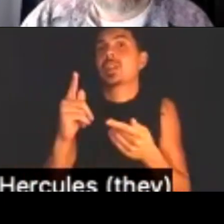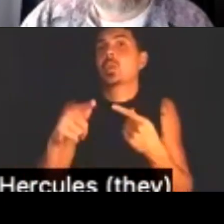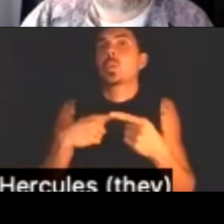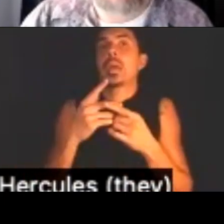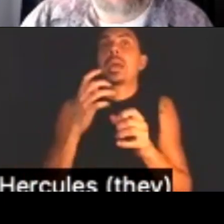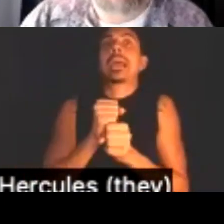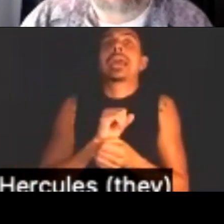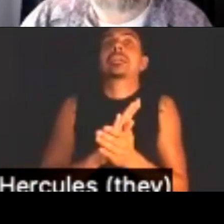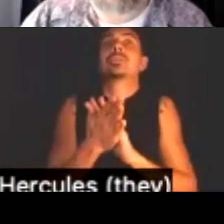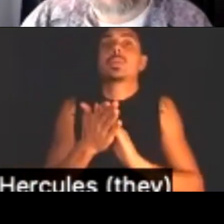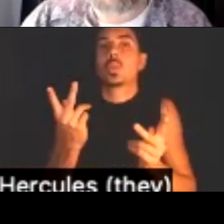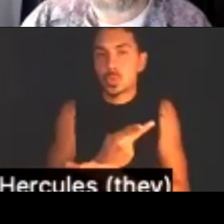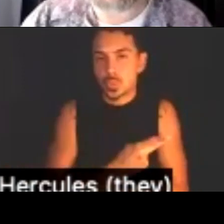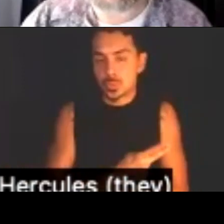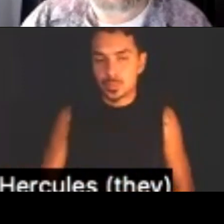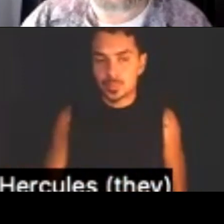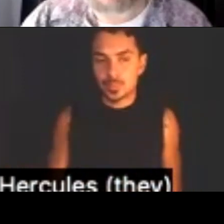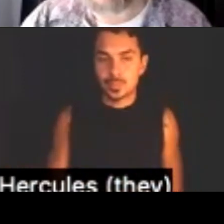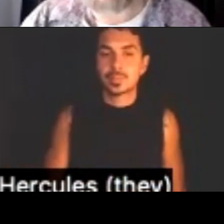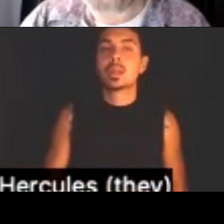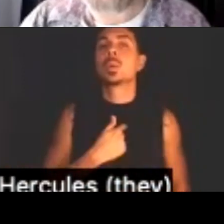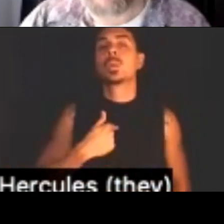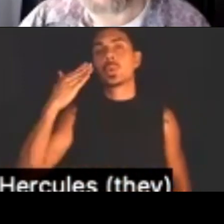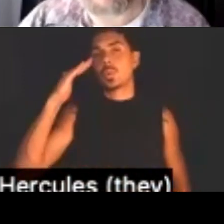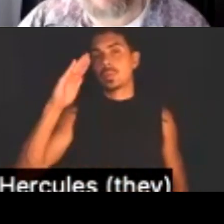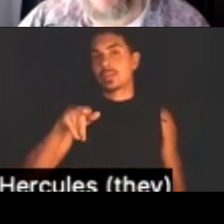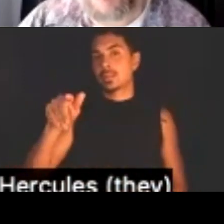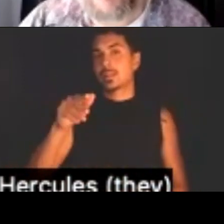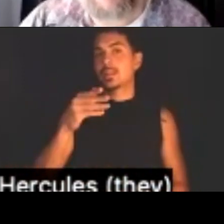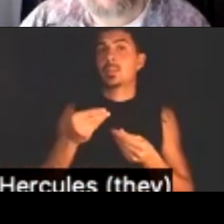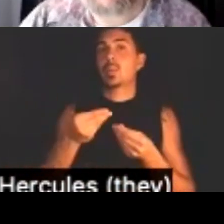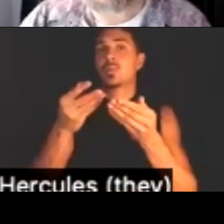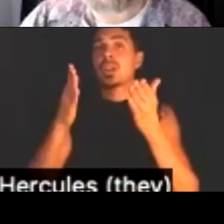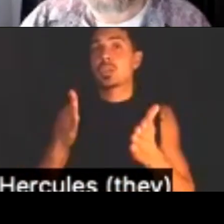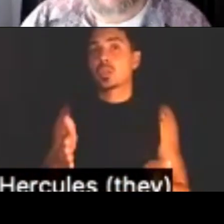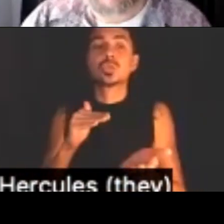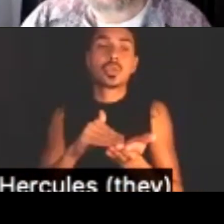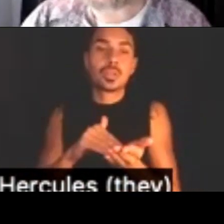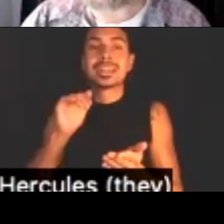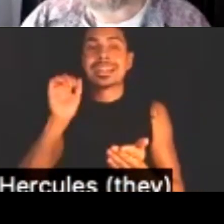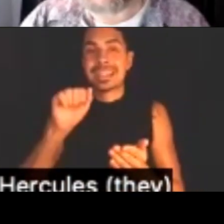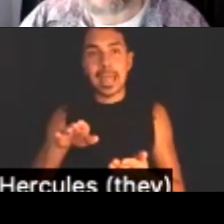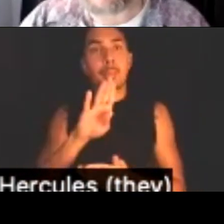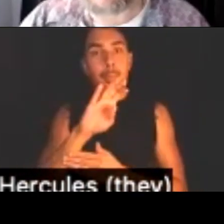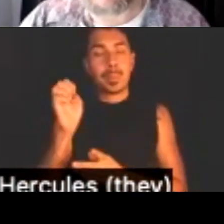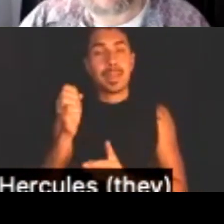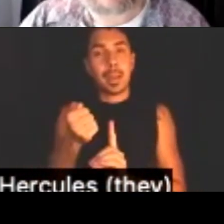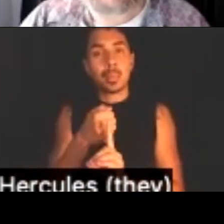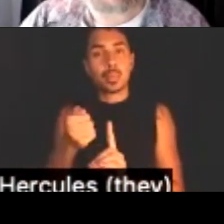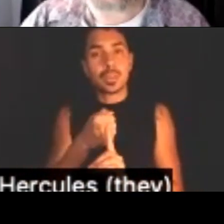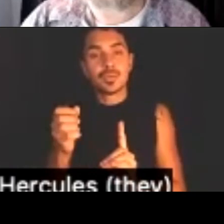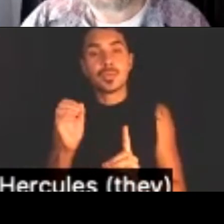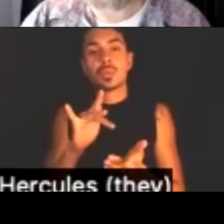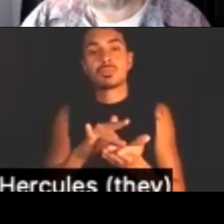We also know that providers can be overtly abusive or violent or hostile to trans people.